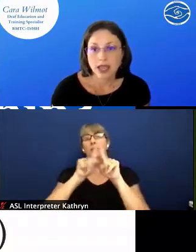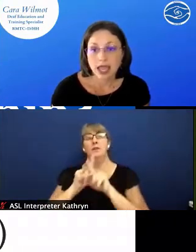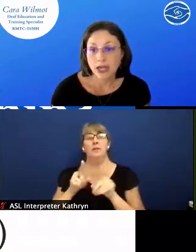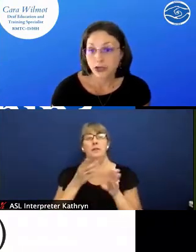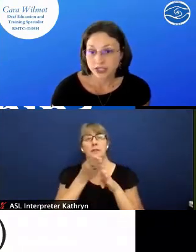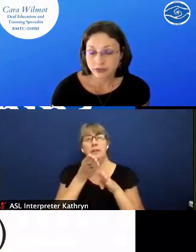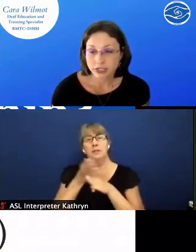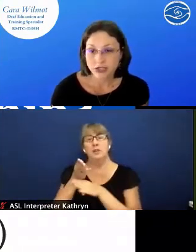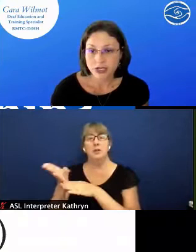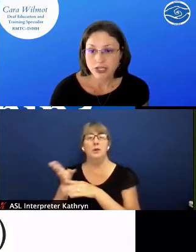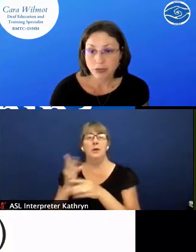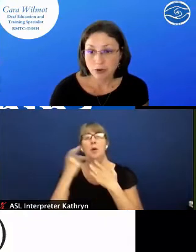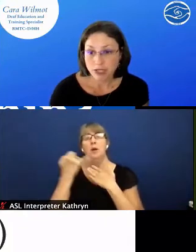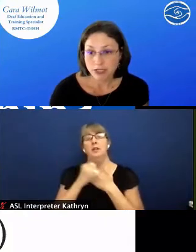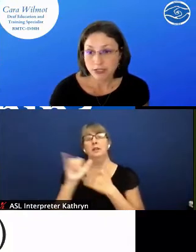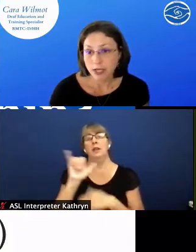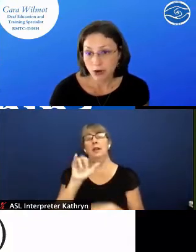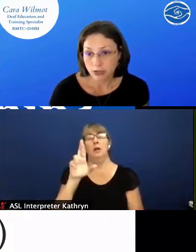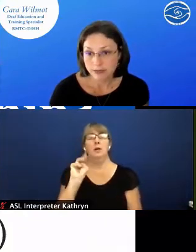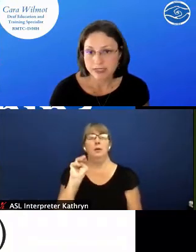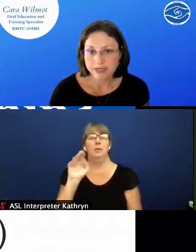And your different discretionary projects like RMTC-D/HH.